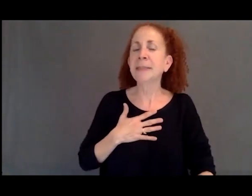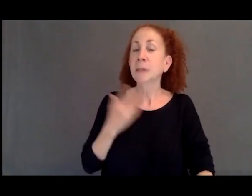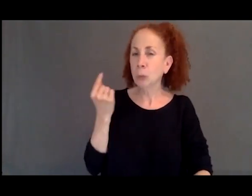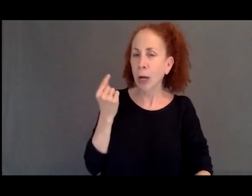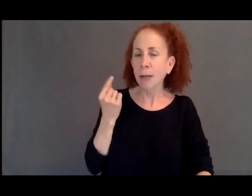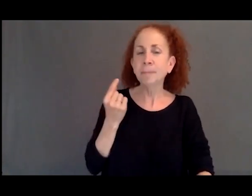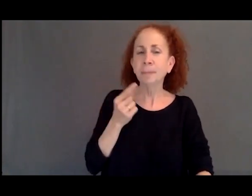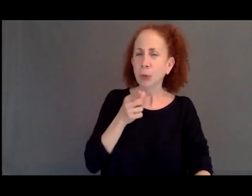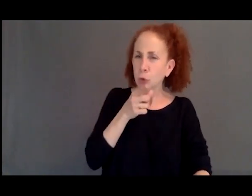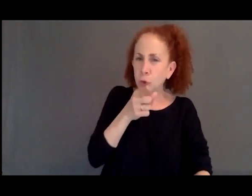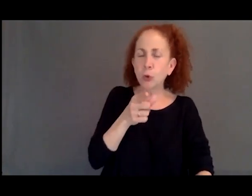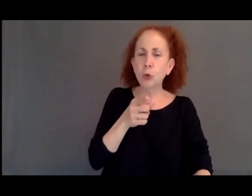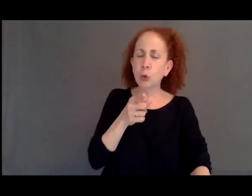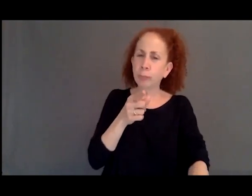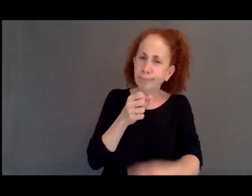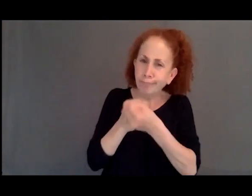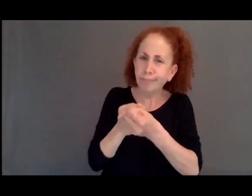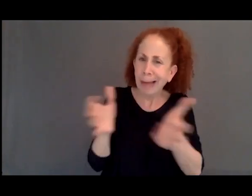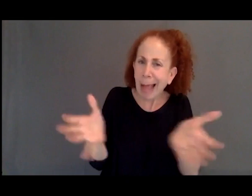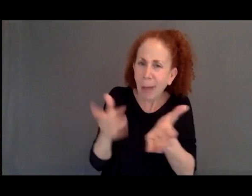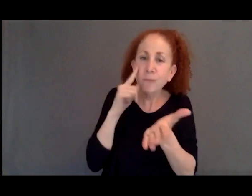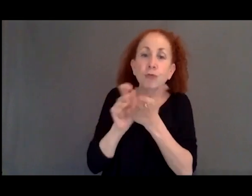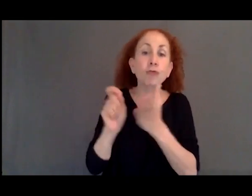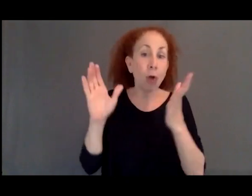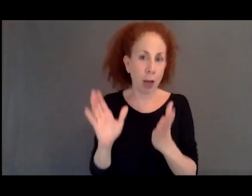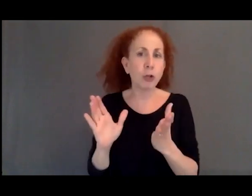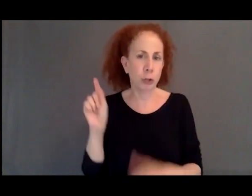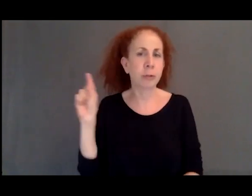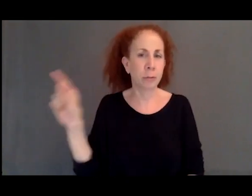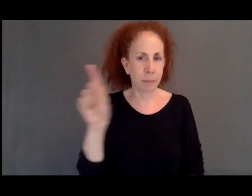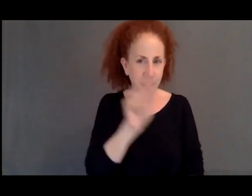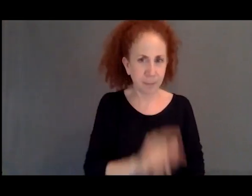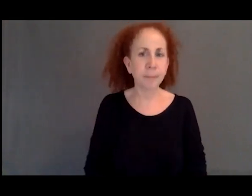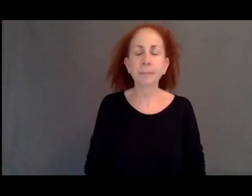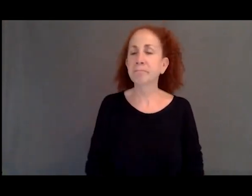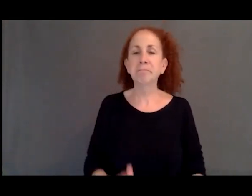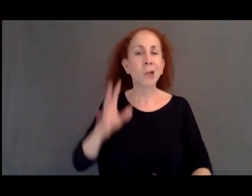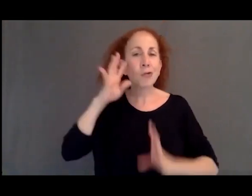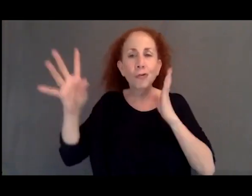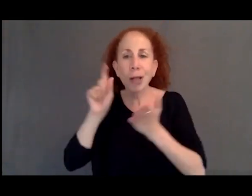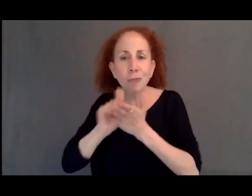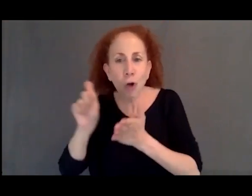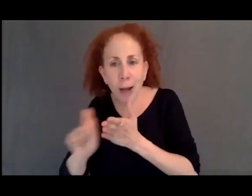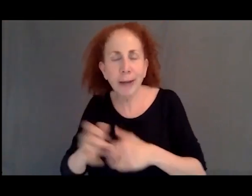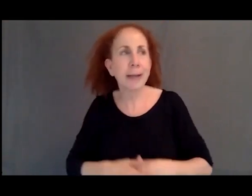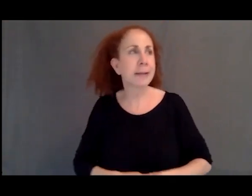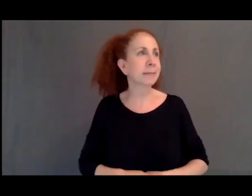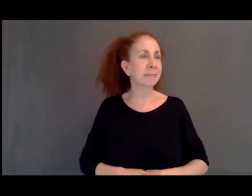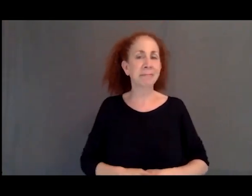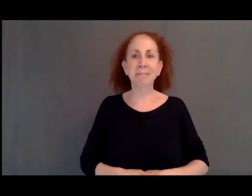and your advocacy on behalf of writers in terms of creative writing and in terms of the thousands, not